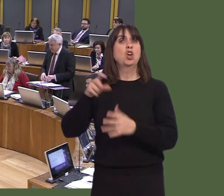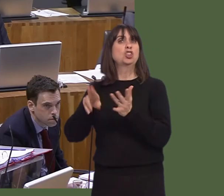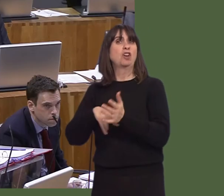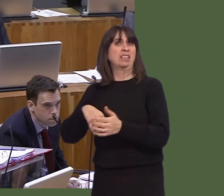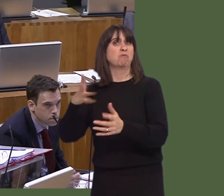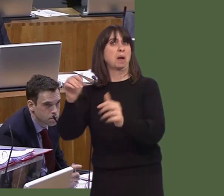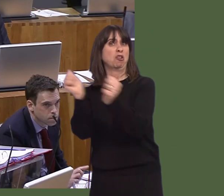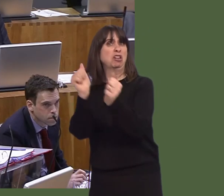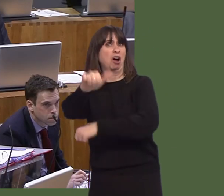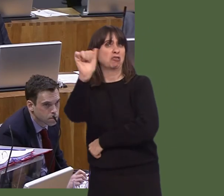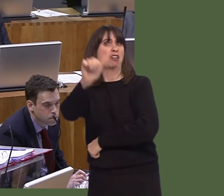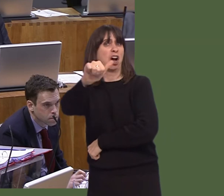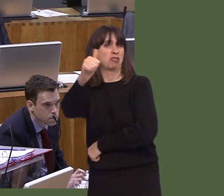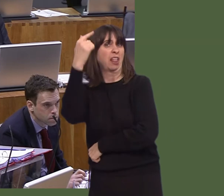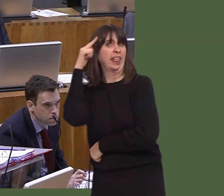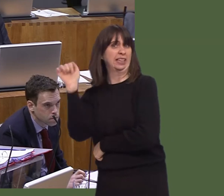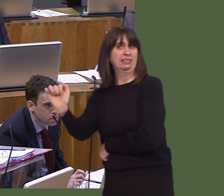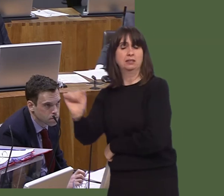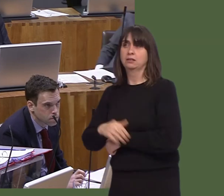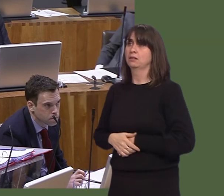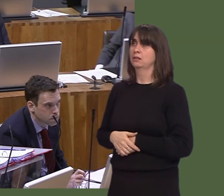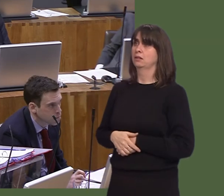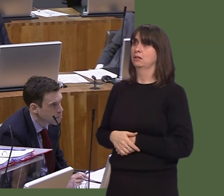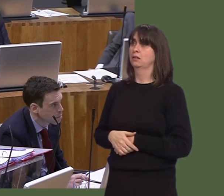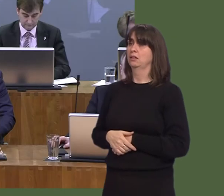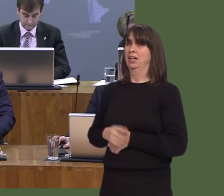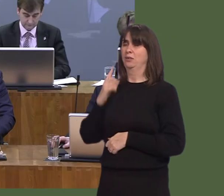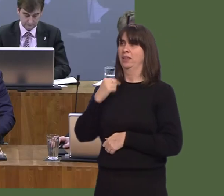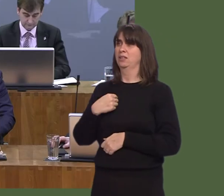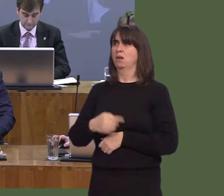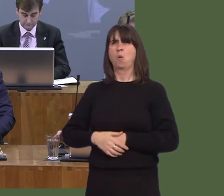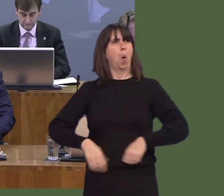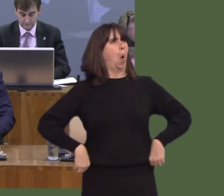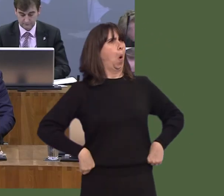Mark Isherwood AM: Both the Economy, Infrastructure and Skills Committee and the External Affairs and Additional Legislation Committee have gathered evidence from people like the Canadian